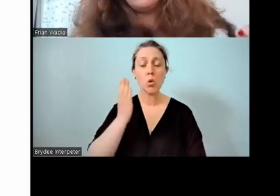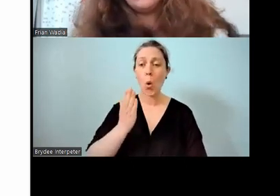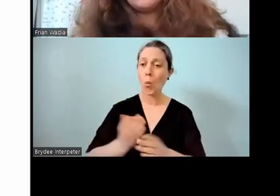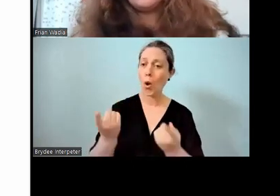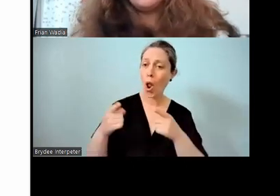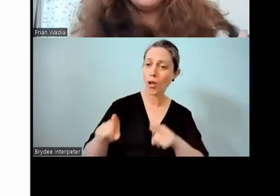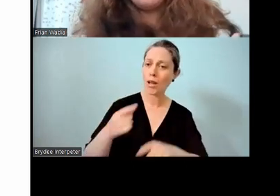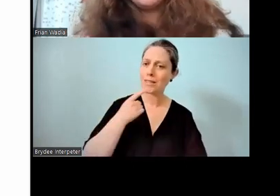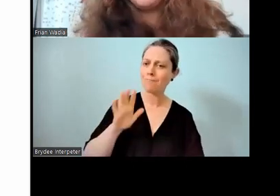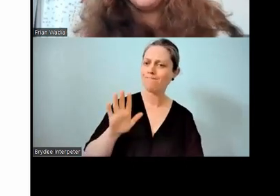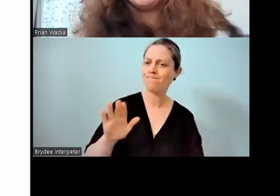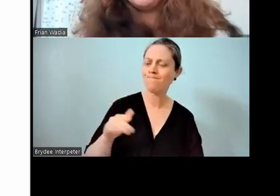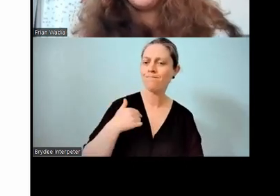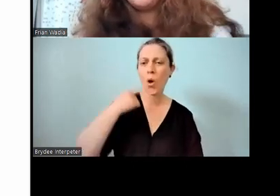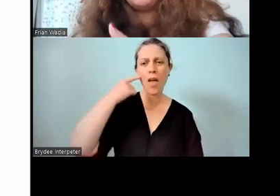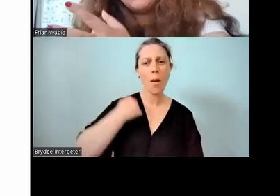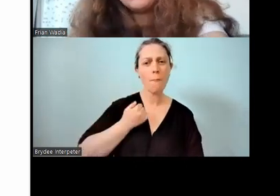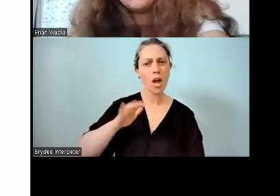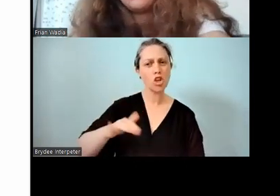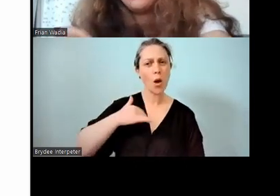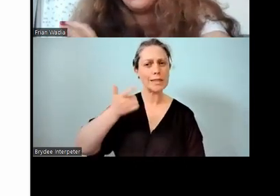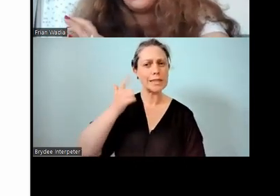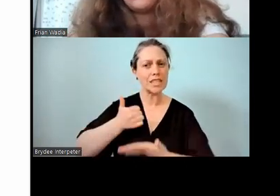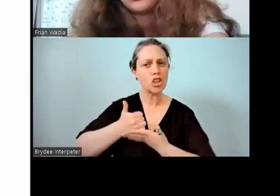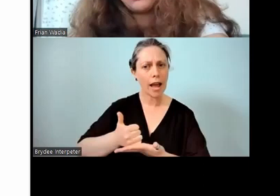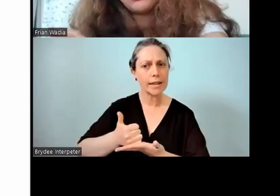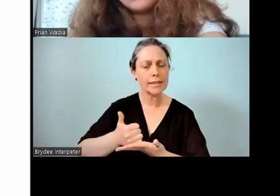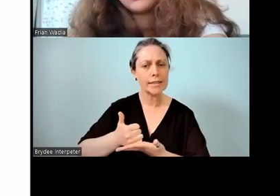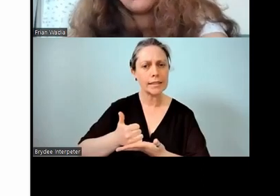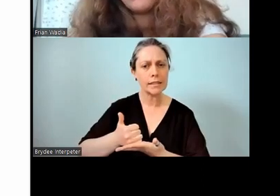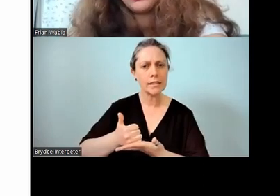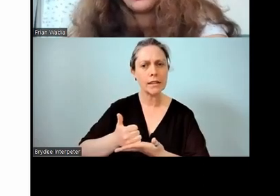I really think my child needs a teacher ed in this, you know, at this time of the day.